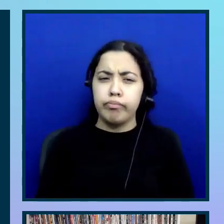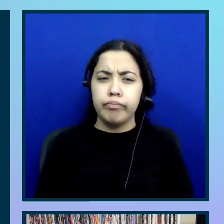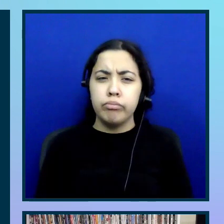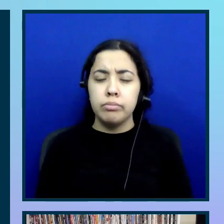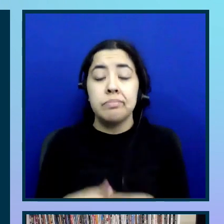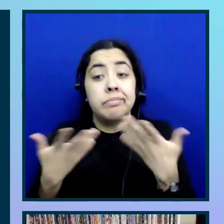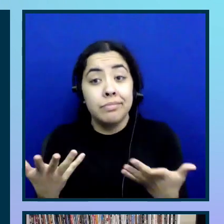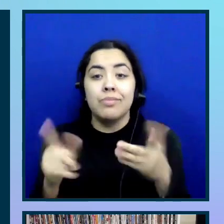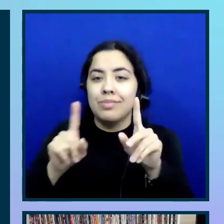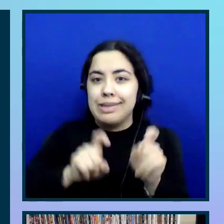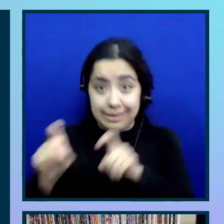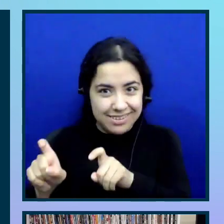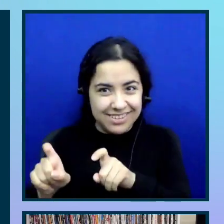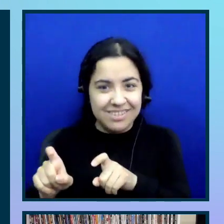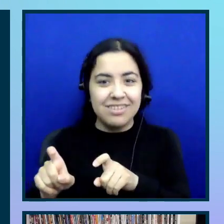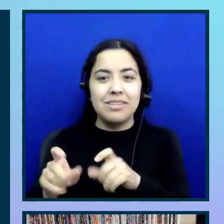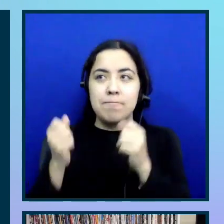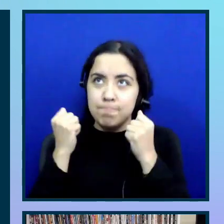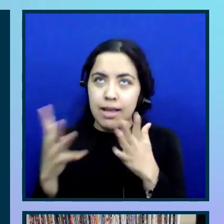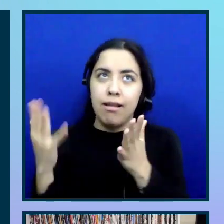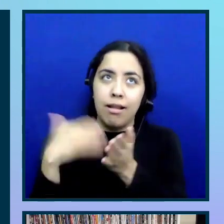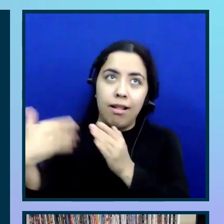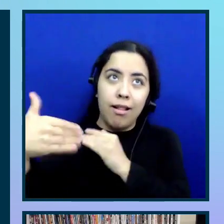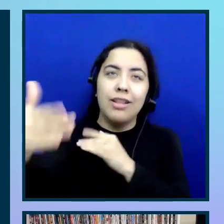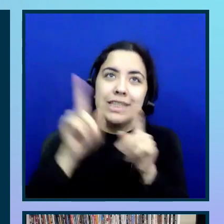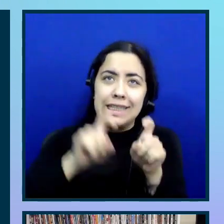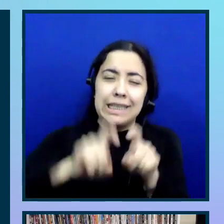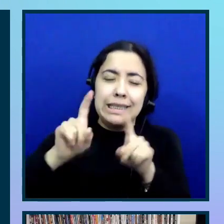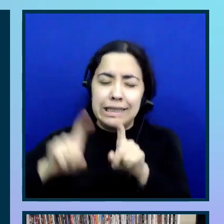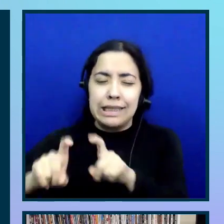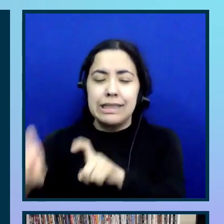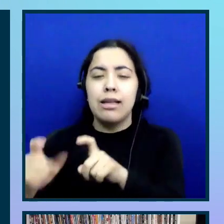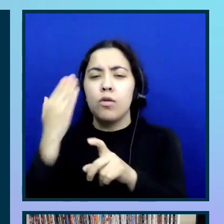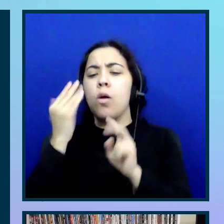Well, by testing and doing a lot of testing and knowing what to watch for.